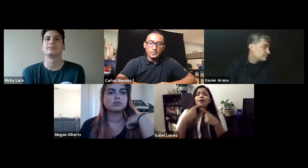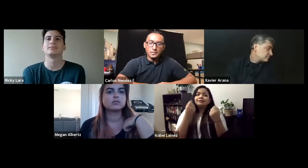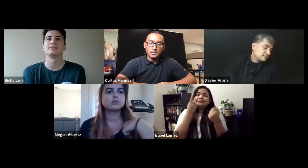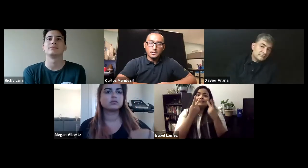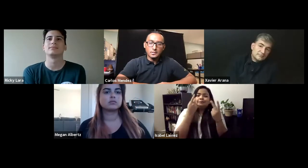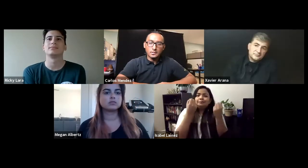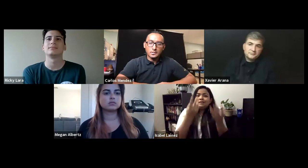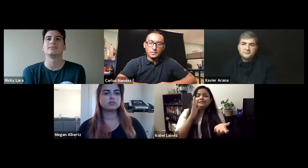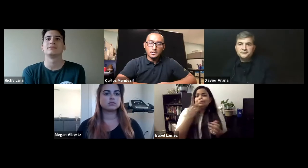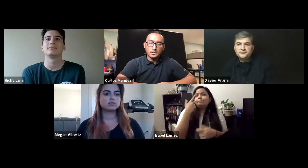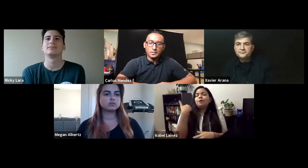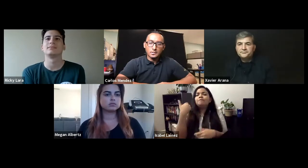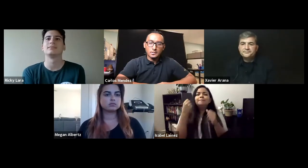So I moved to Canada,